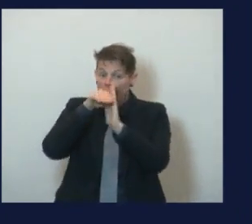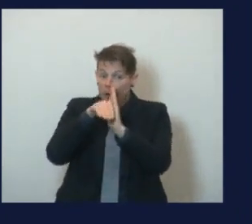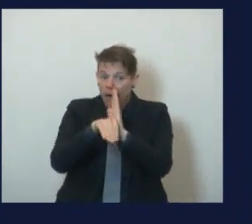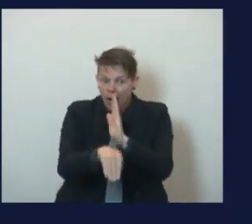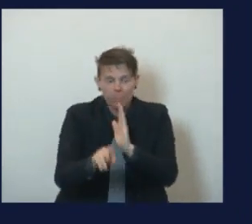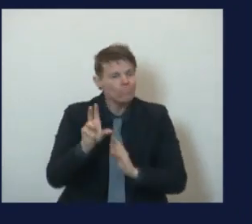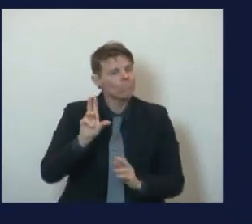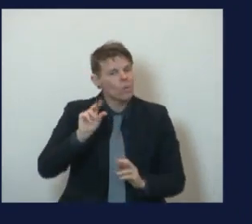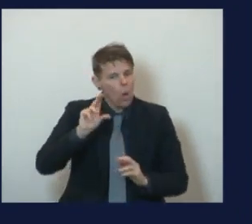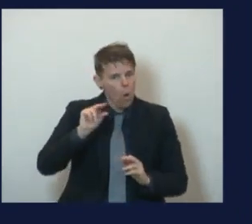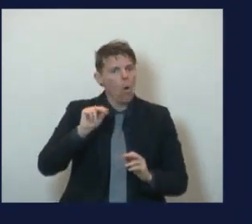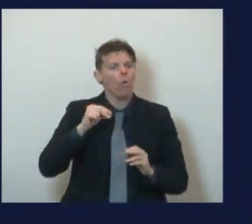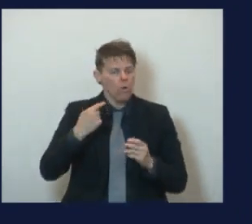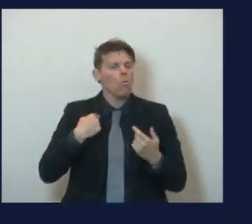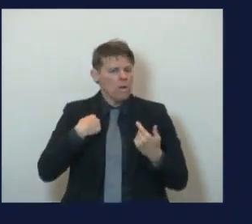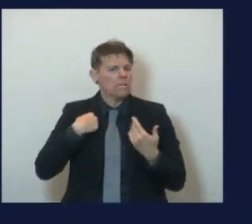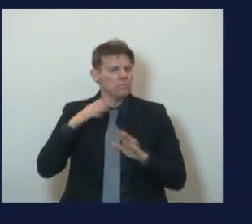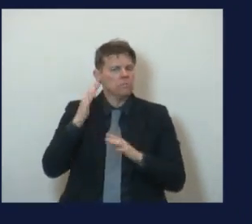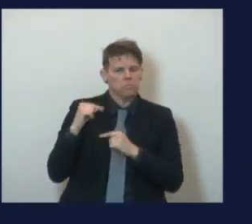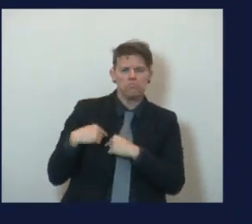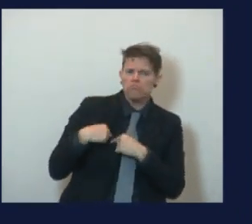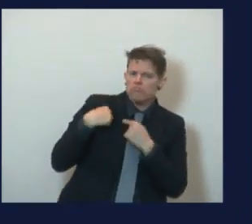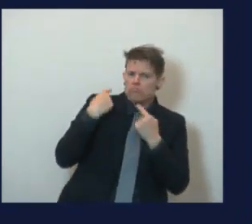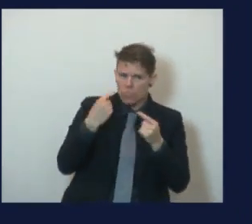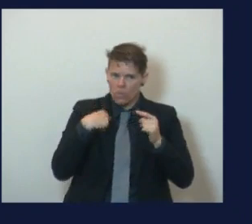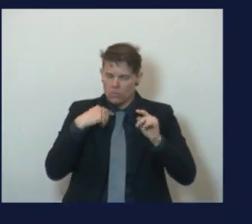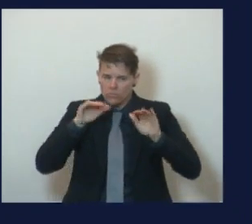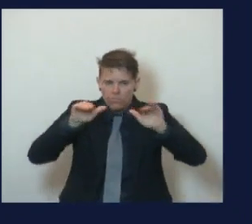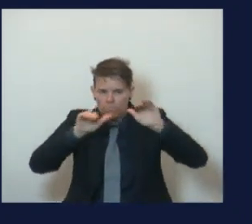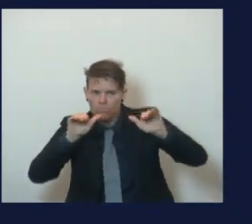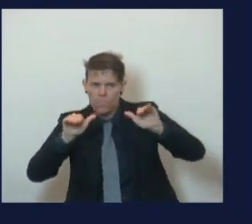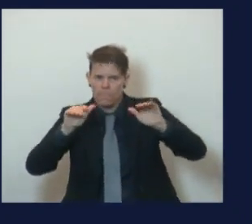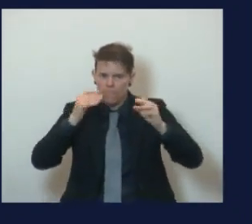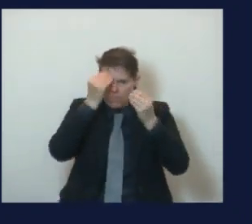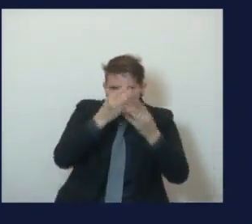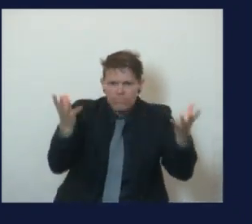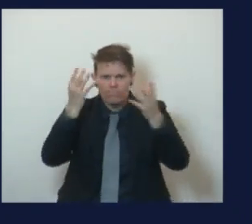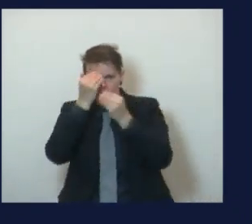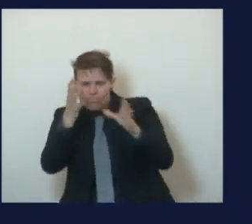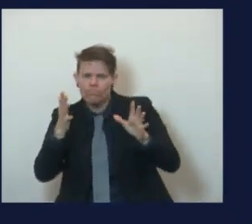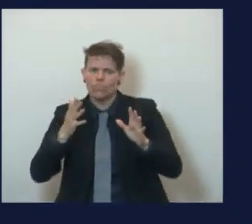IT IS NOT AN INDICATION THAT CASES ARE GOING TO CONTINUE TO GO DOWN.